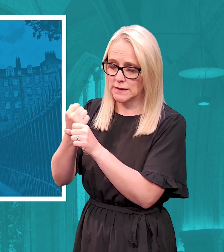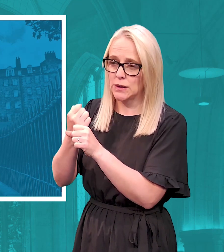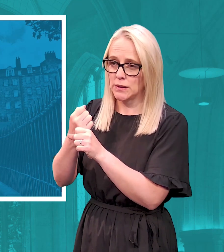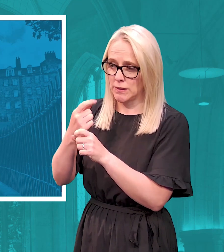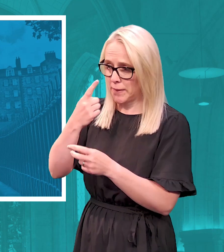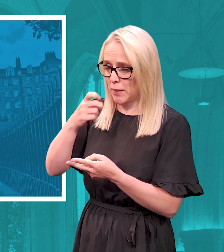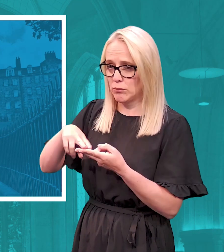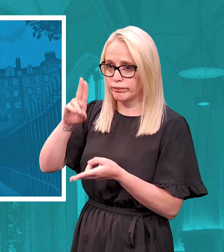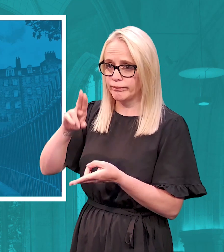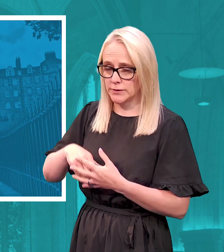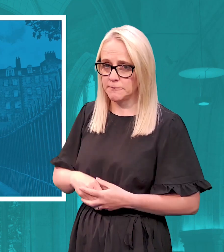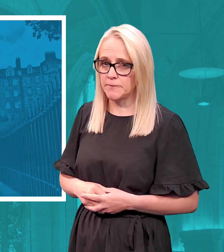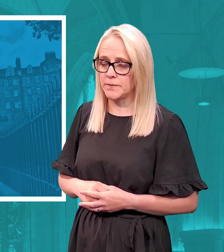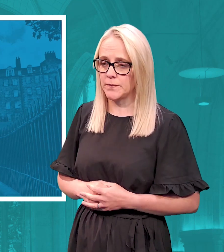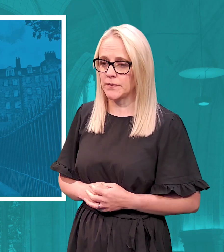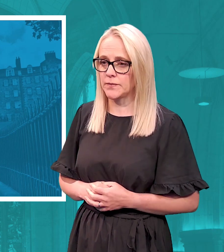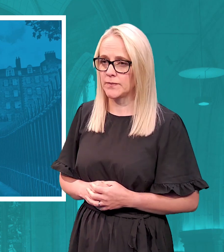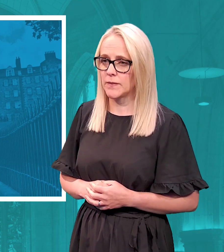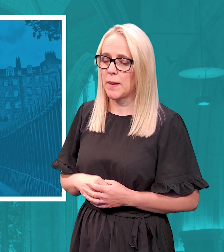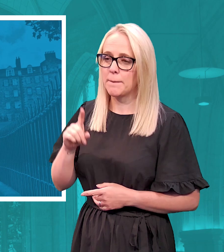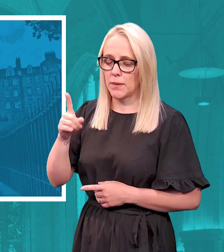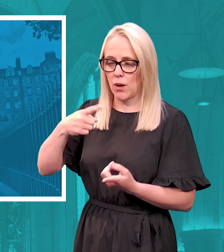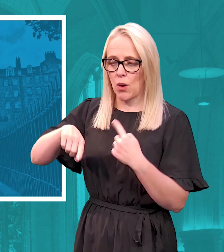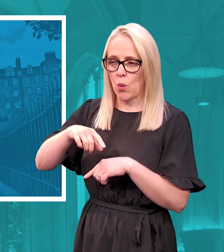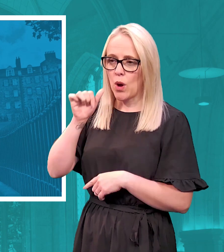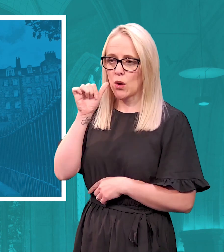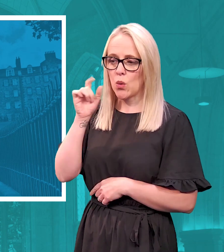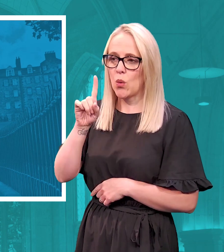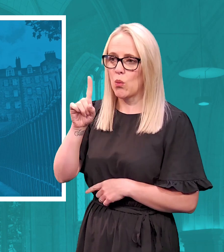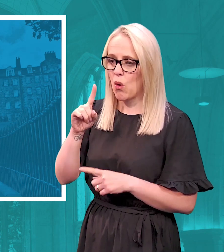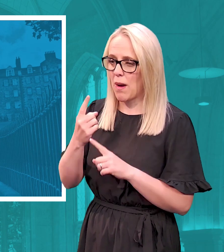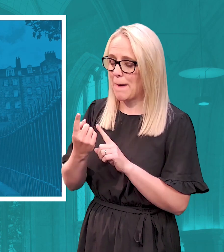What we do know already is that there is no going back to normal.